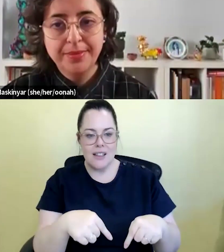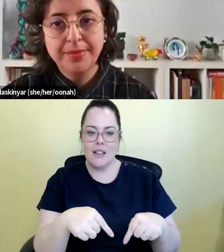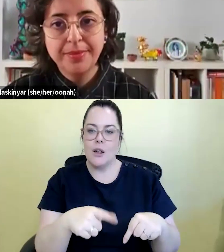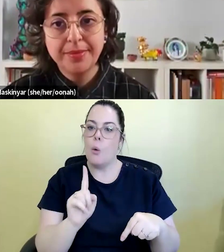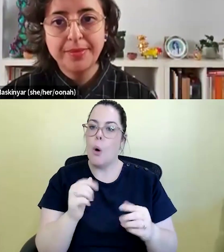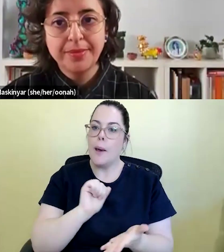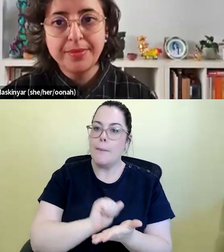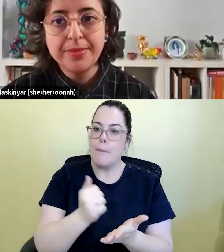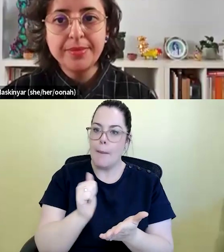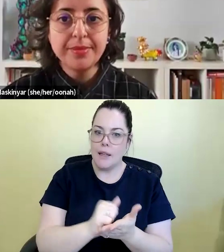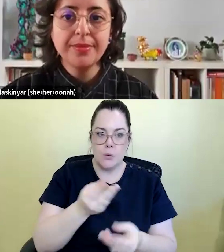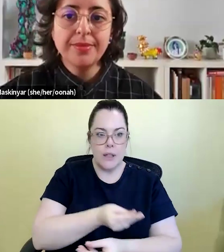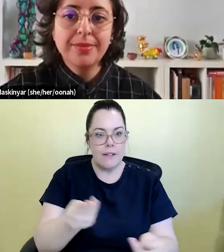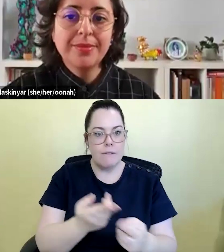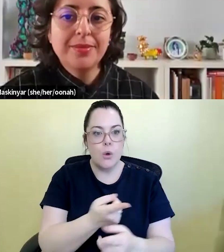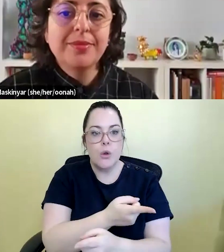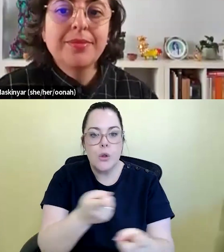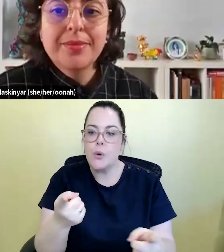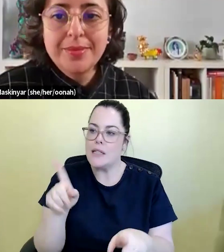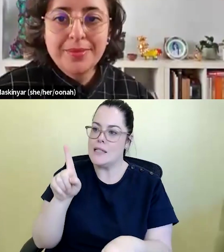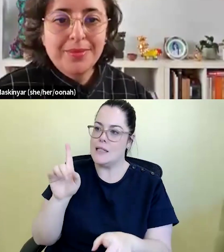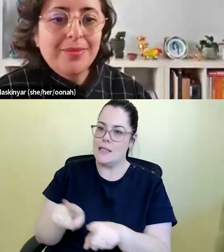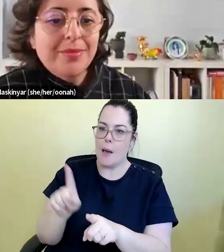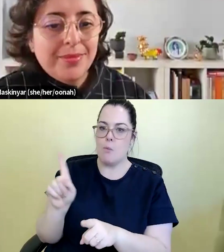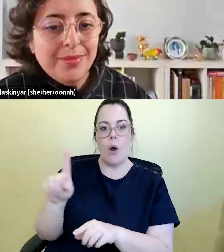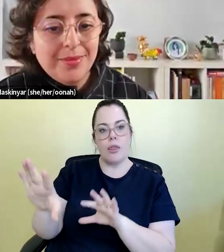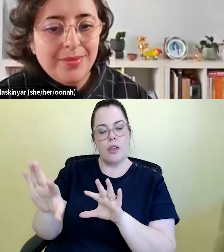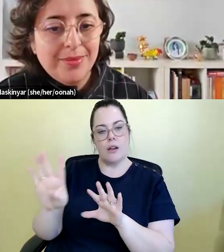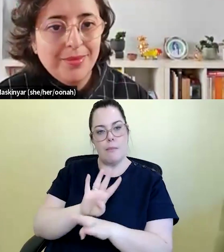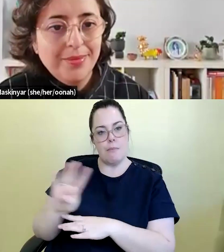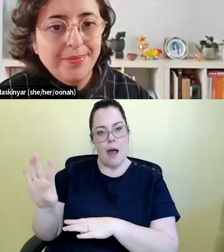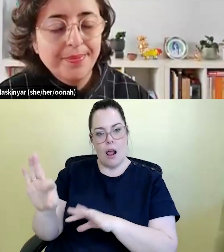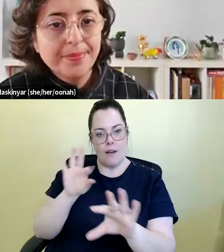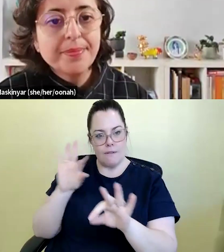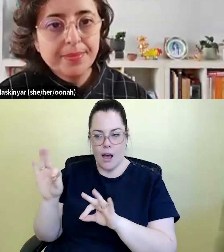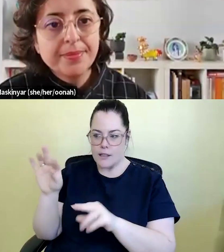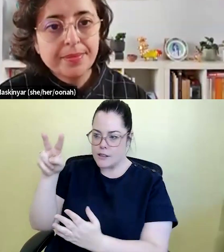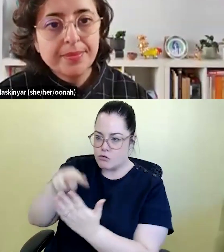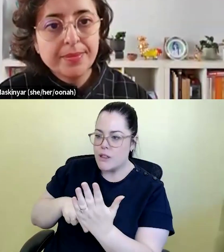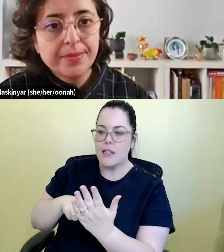give to the industry advisors. There is nothing that comes in external to that. So it has to be